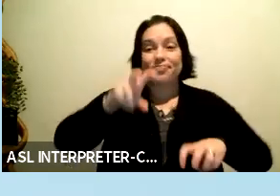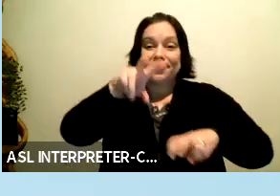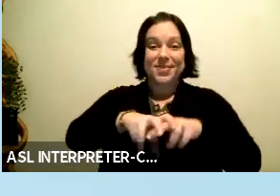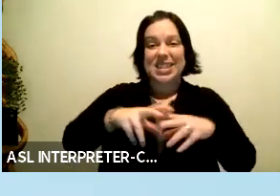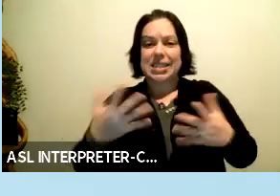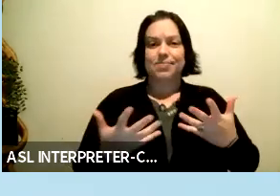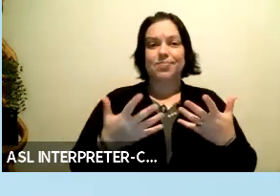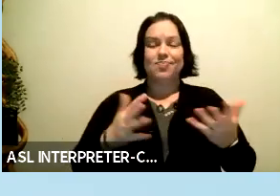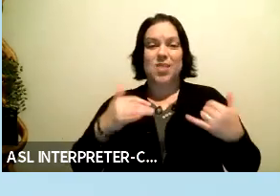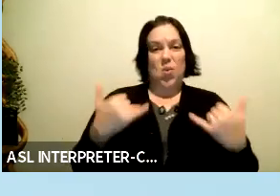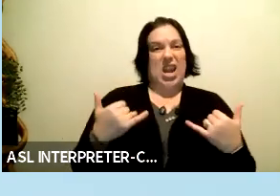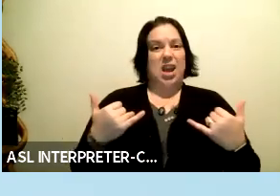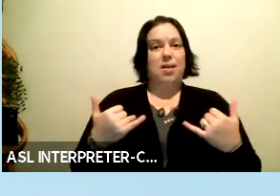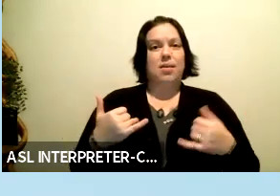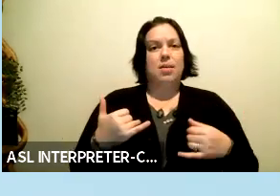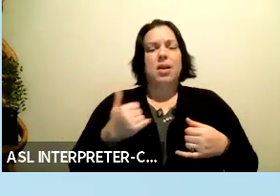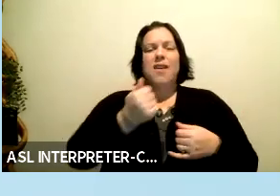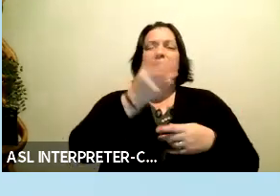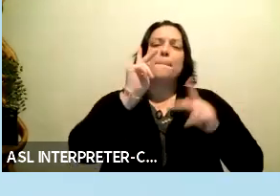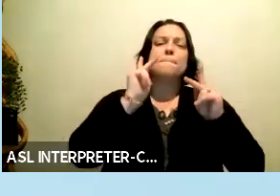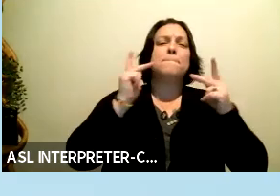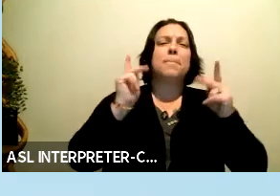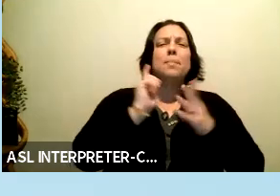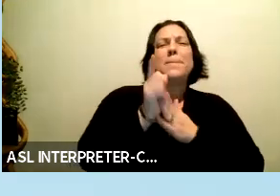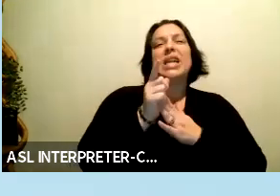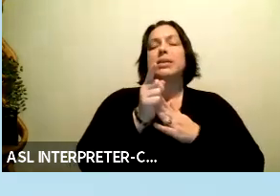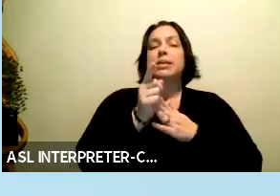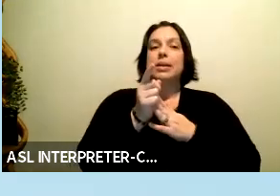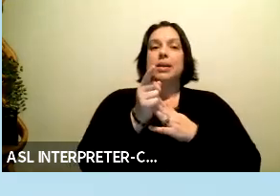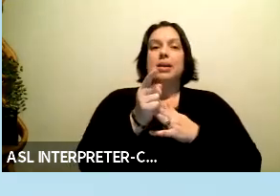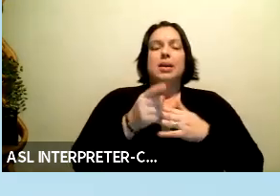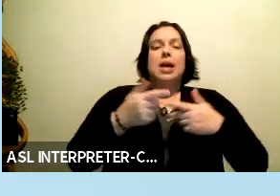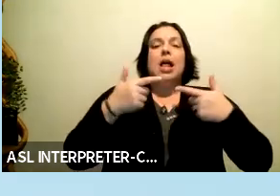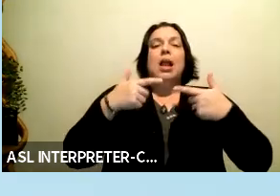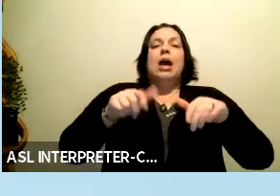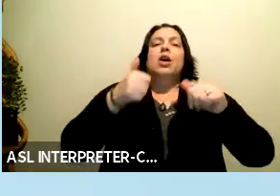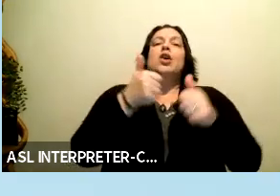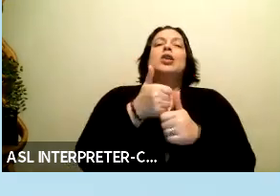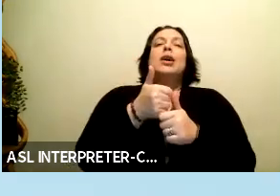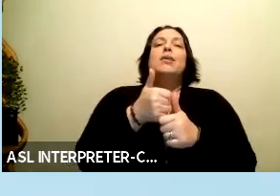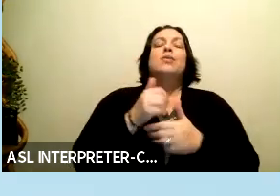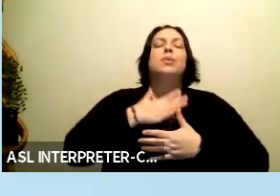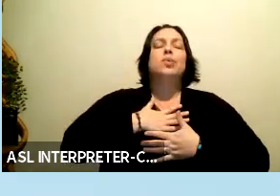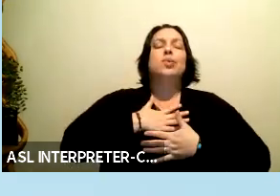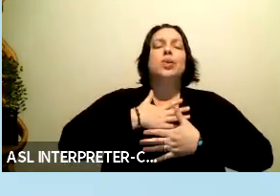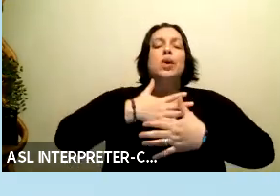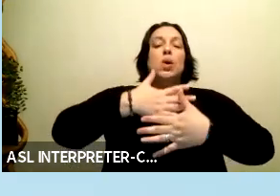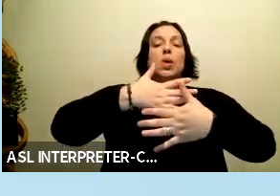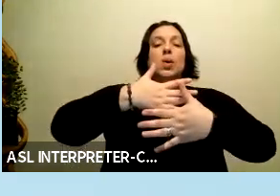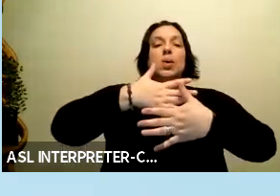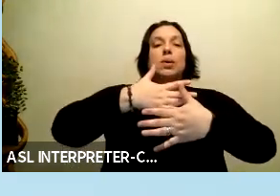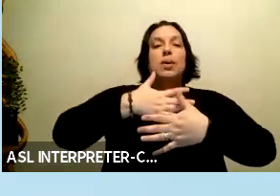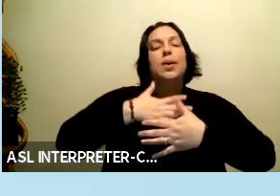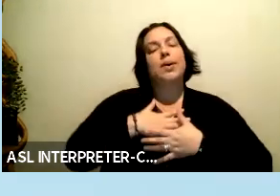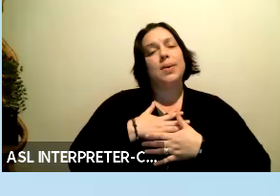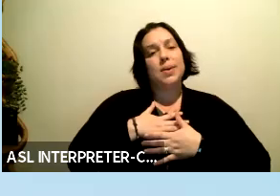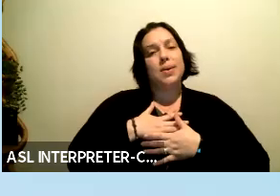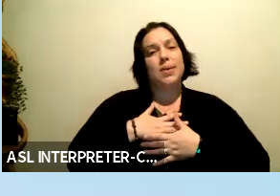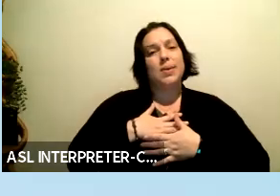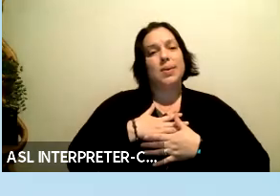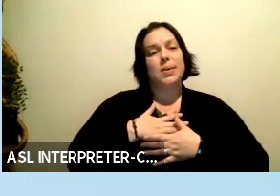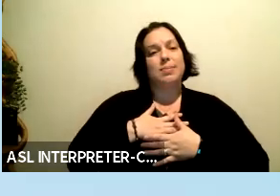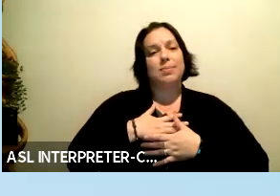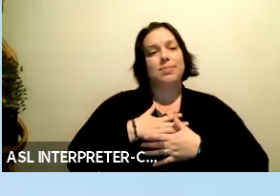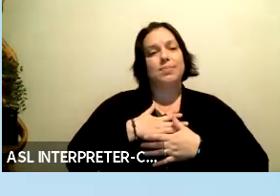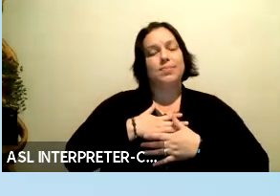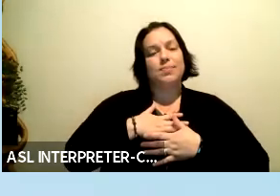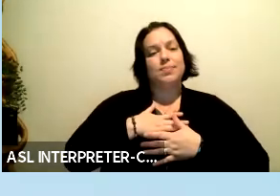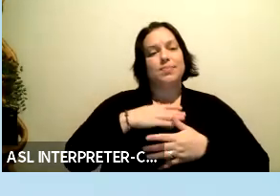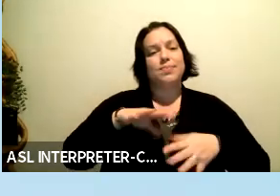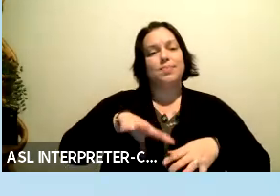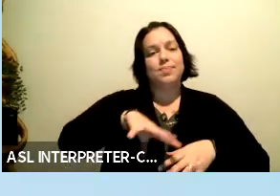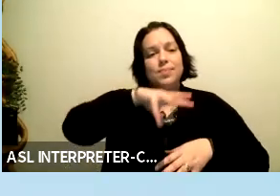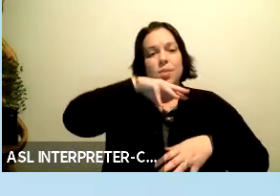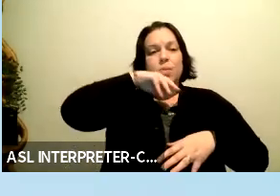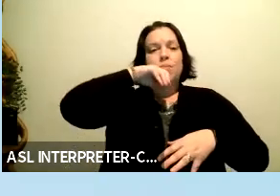today to just give yourself permission to breathe and do nothing else. Inhale. Exhale. Repeat. Bring